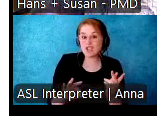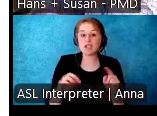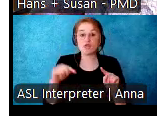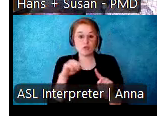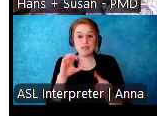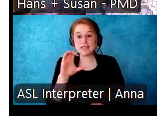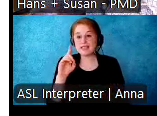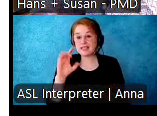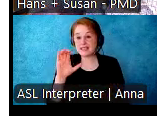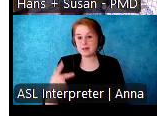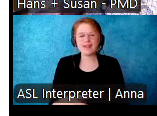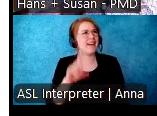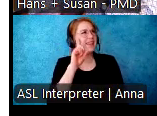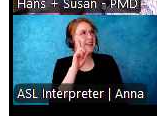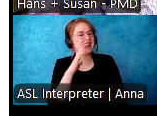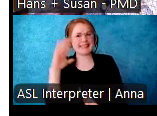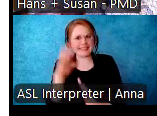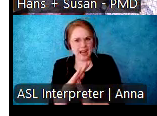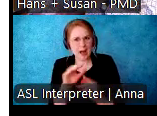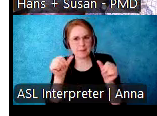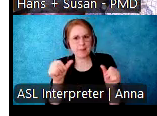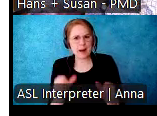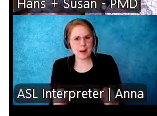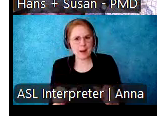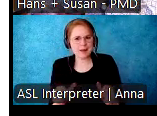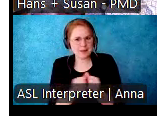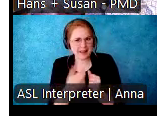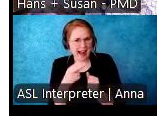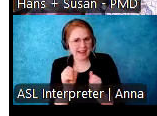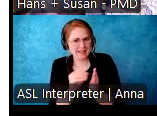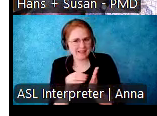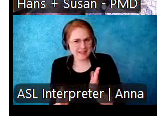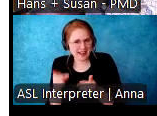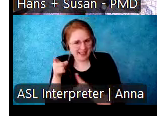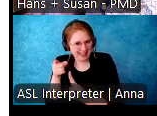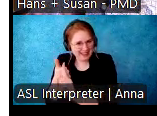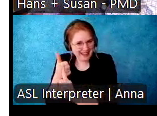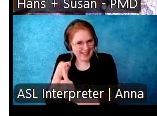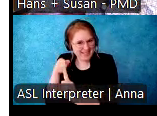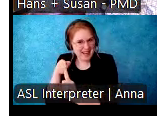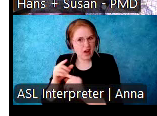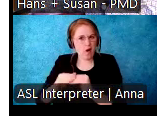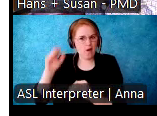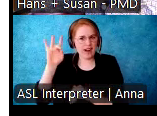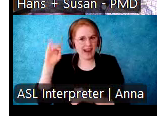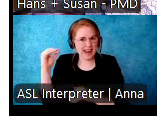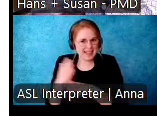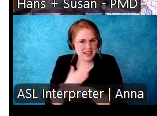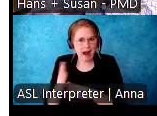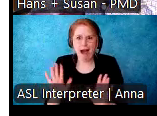I think our best ever post was with the high school student that had more than 80 shares. We are very excited about that